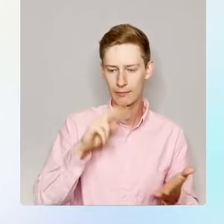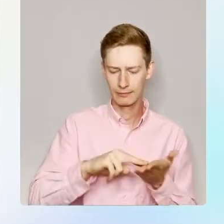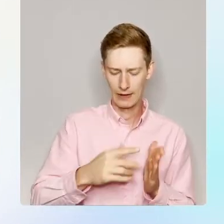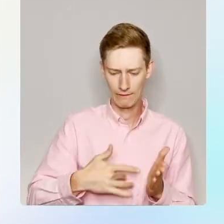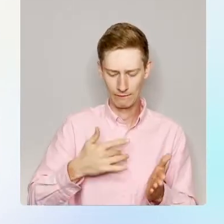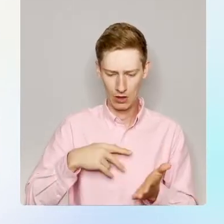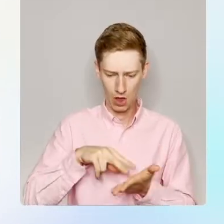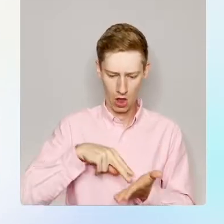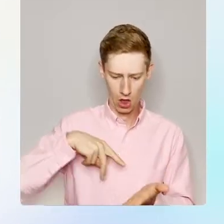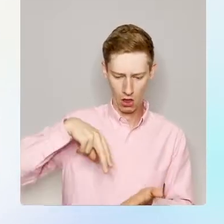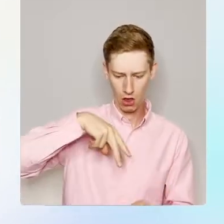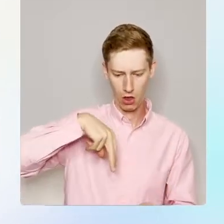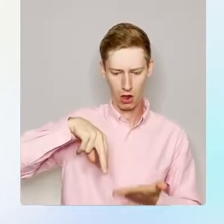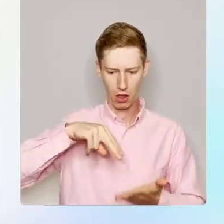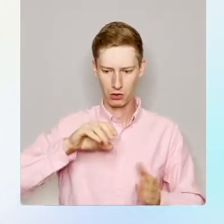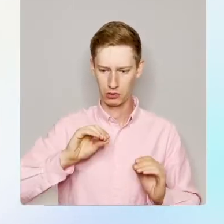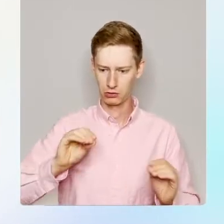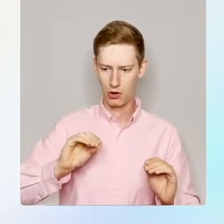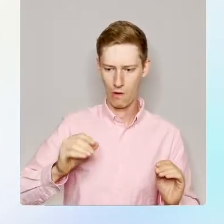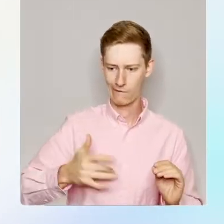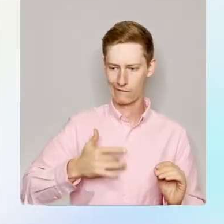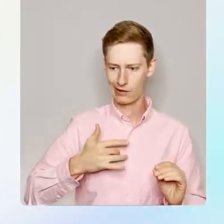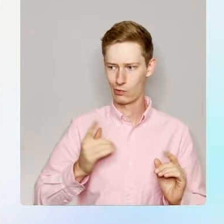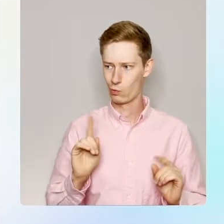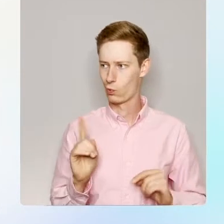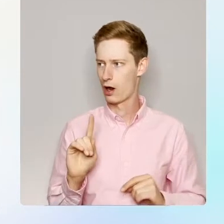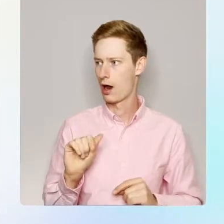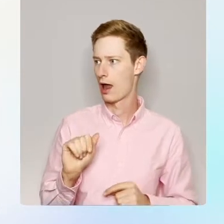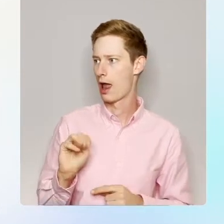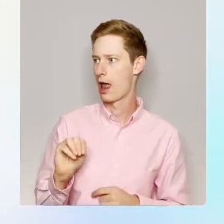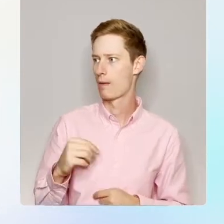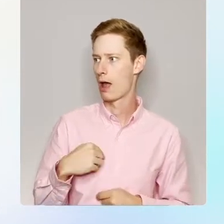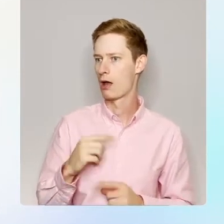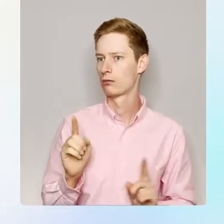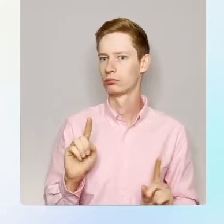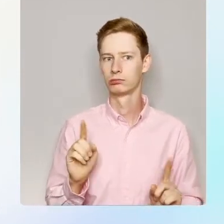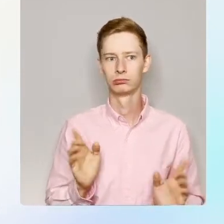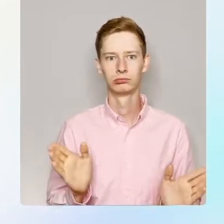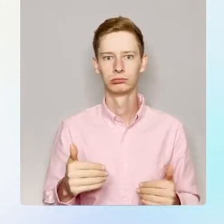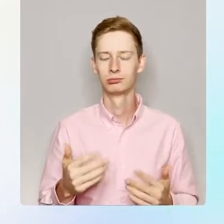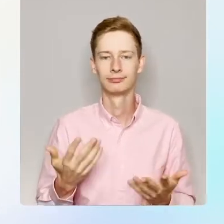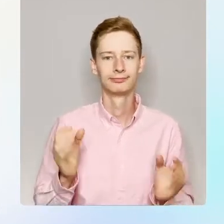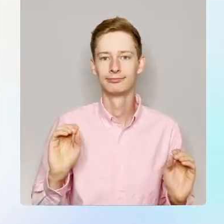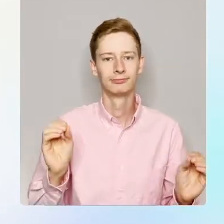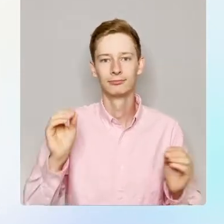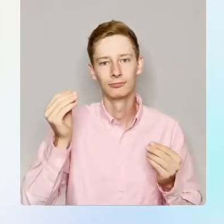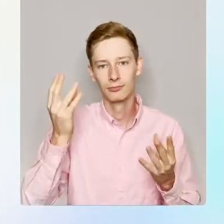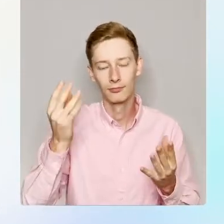You have no sense of the environment that you're in. Because of this, adding artificial reverb to sounds